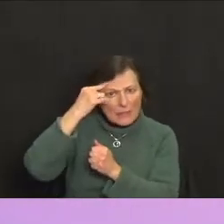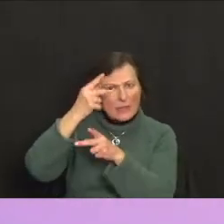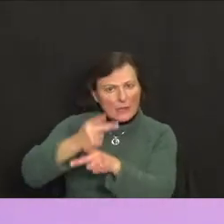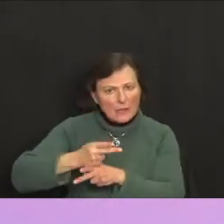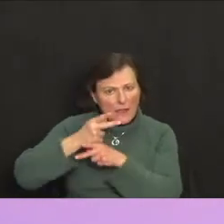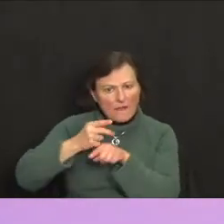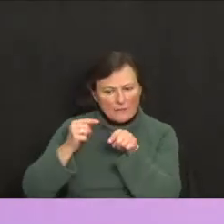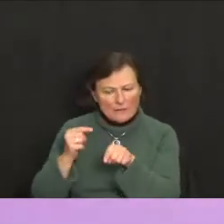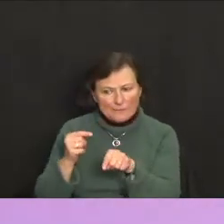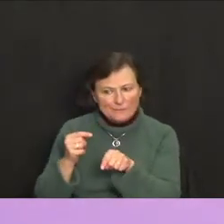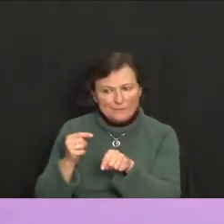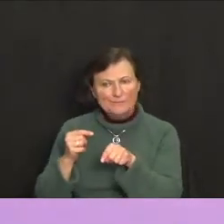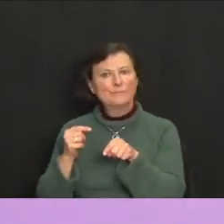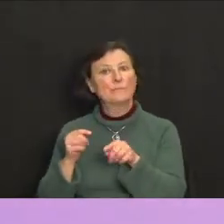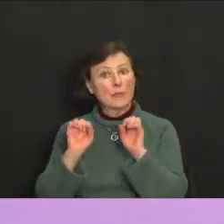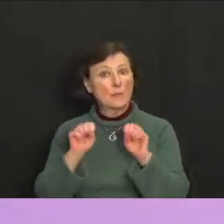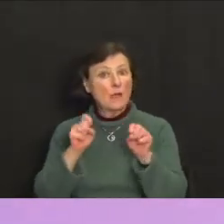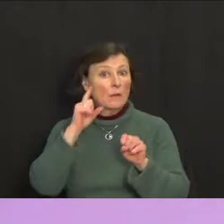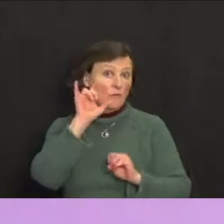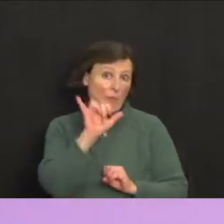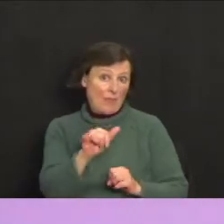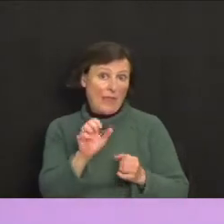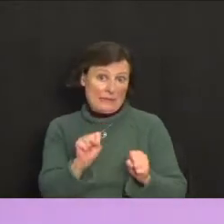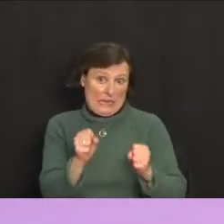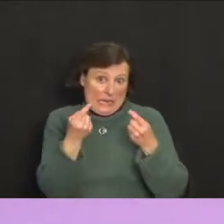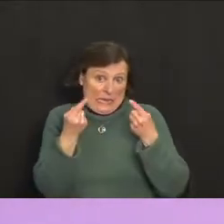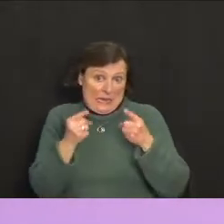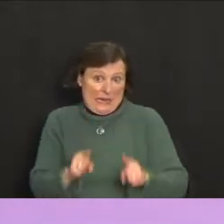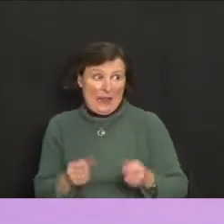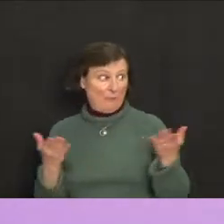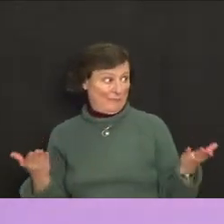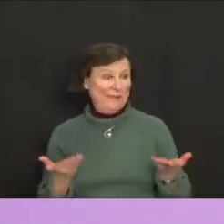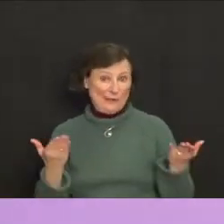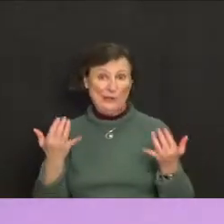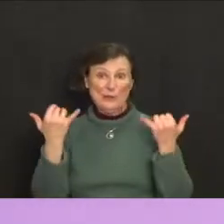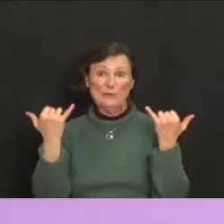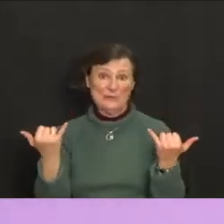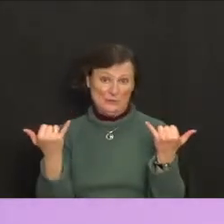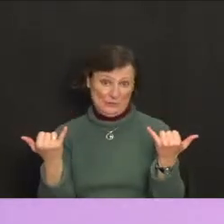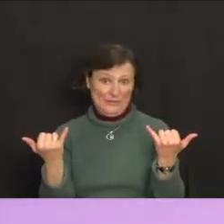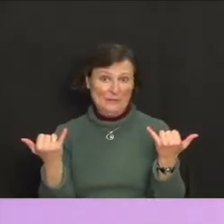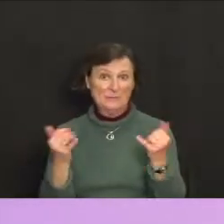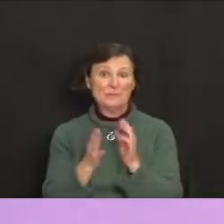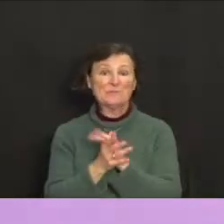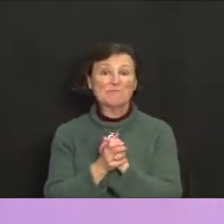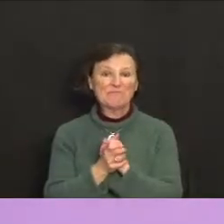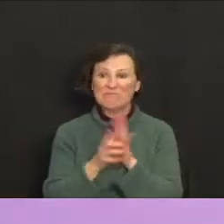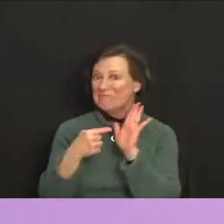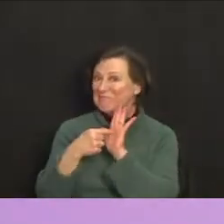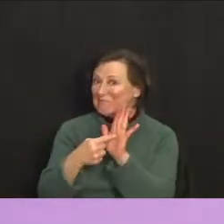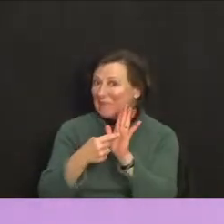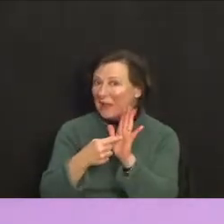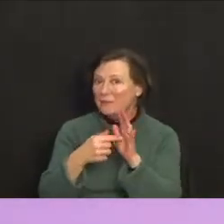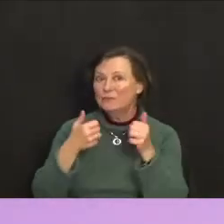It's possible for that to happen, even here today. For example, let's try a show of hands. I wish there